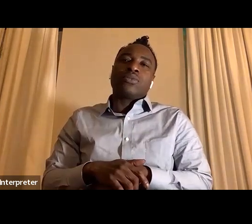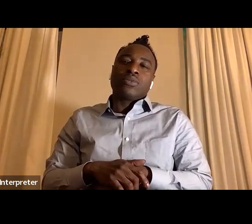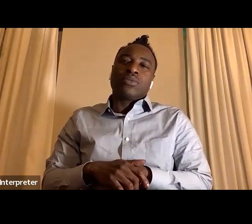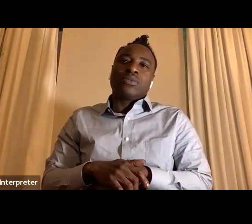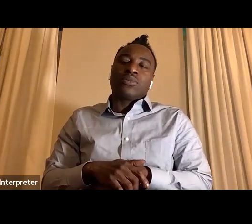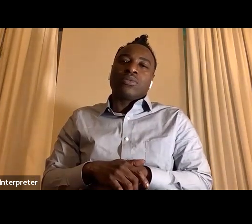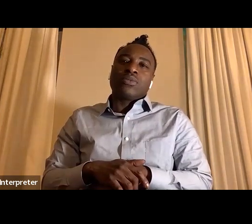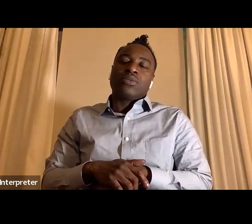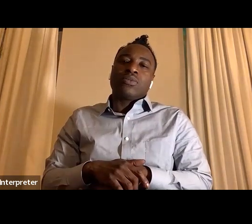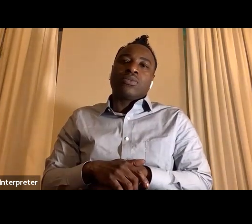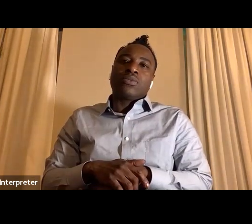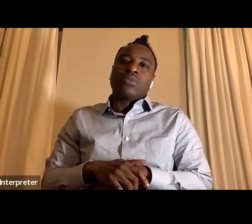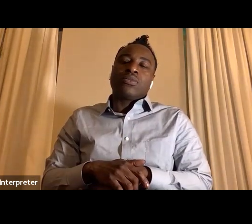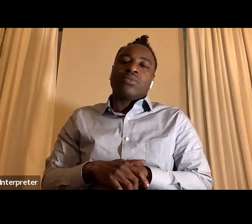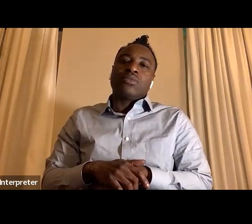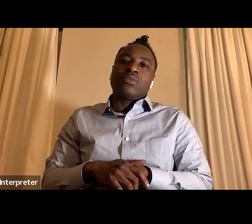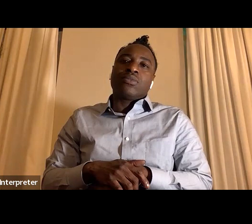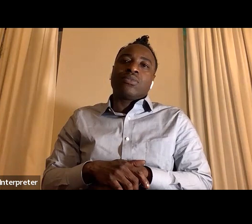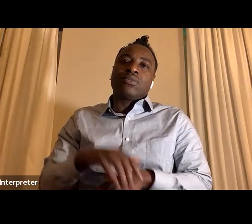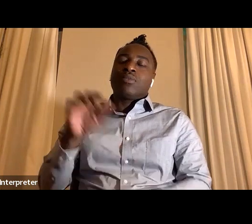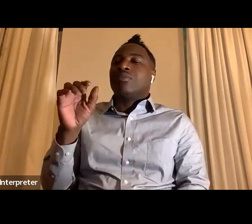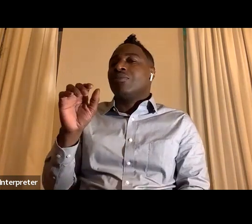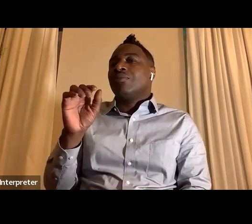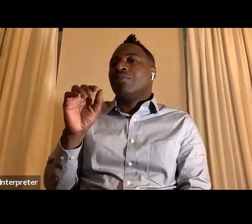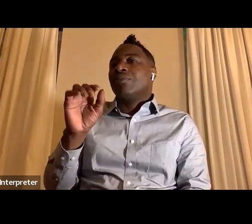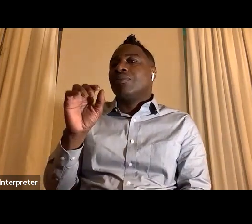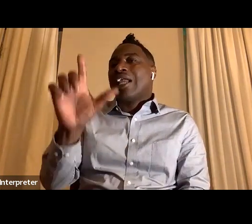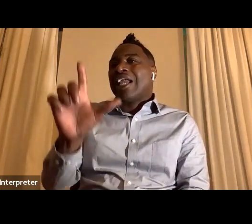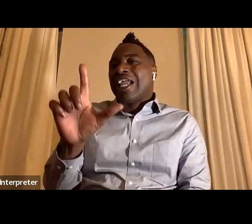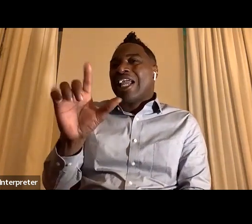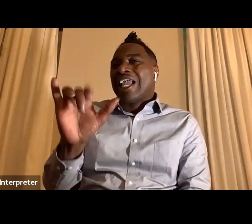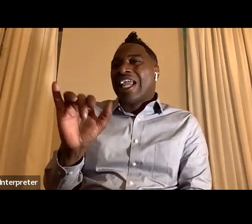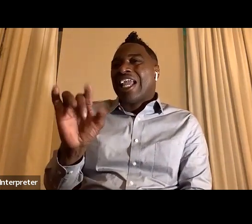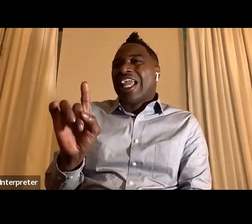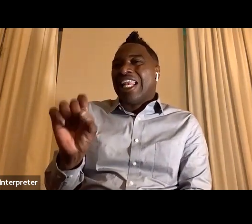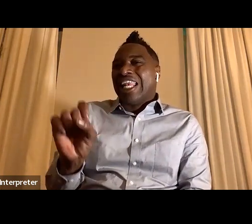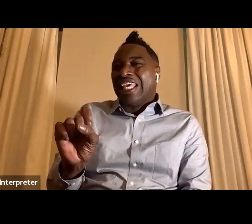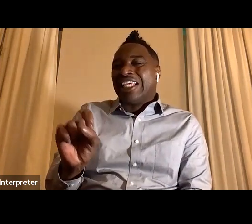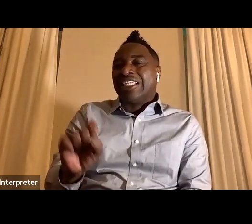So I have like a lots of LEDs of that same thing or just like a large collection